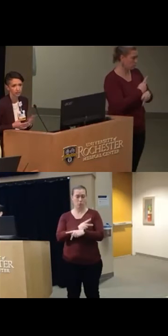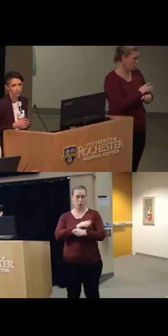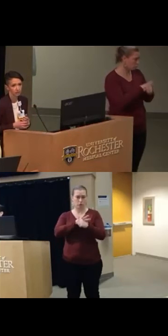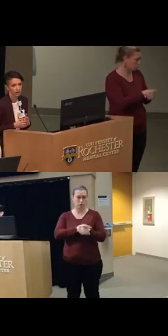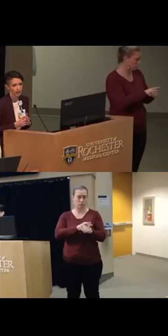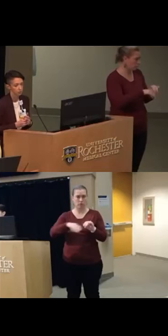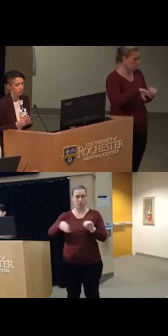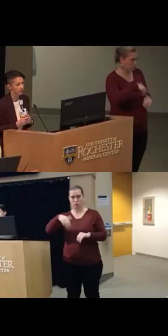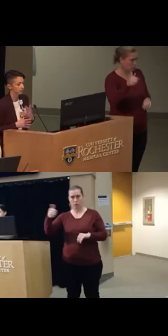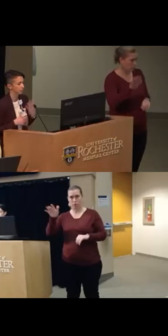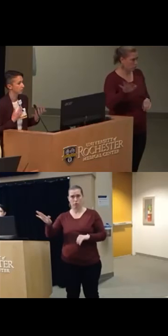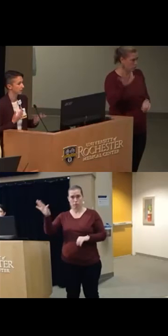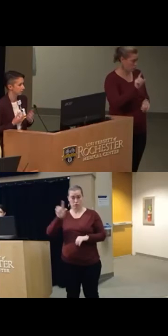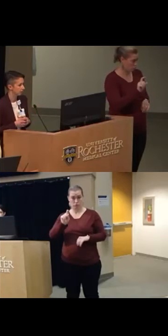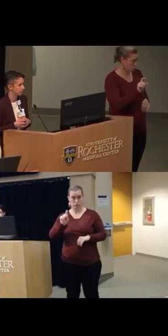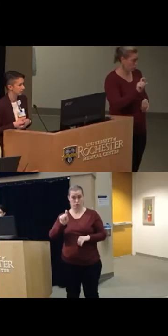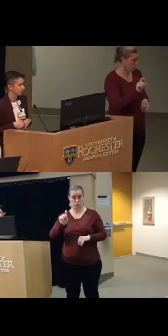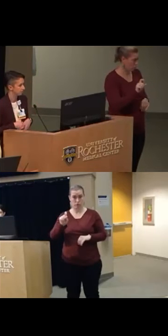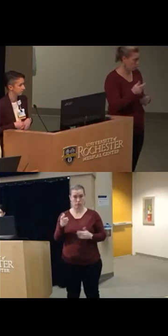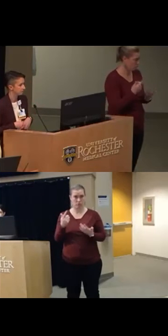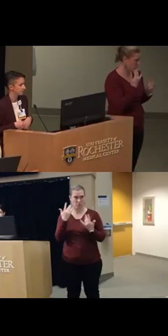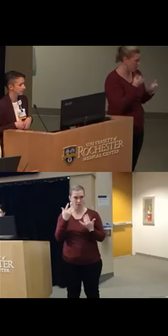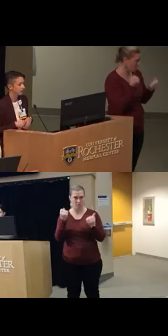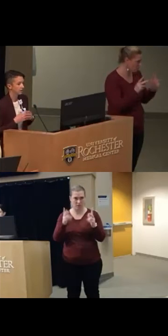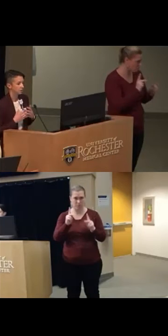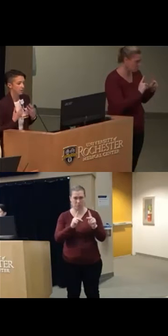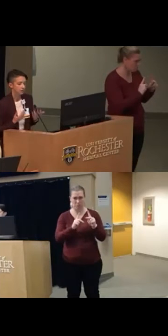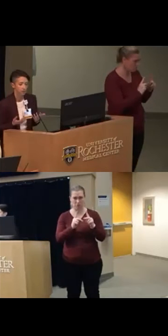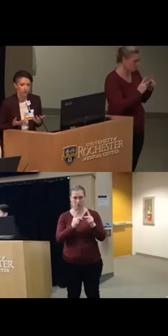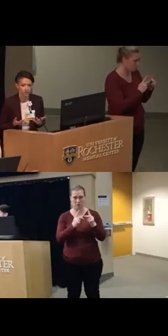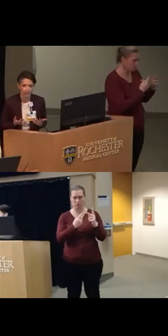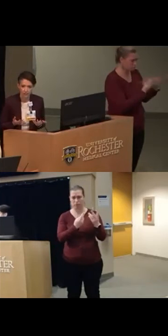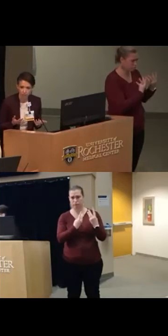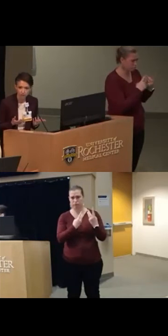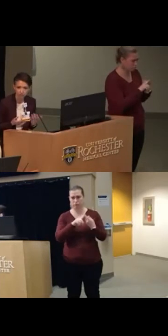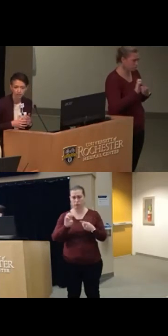you know going on to why so many people are coming into the EAP part of how we understand that number